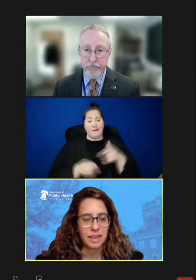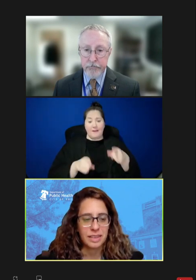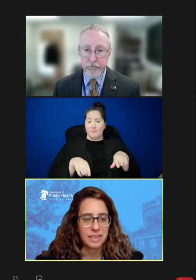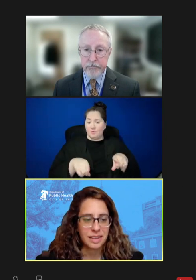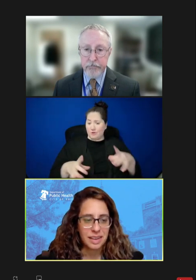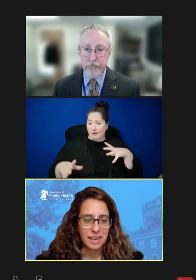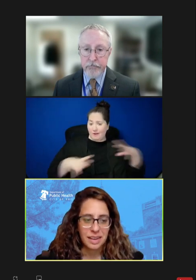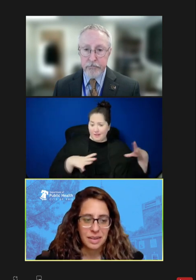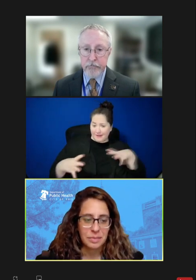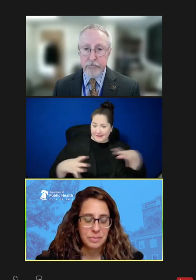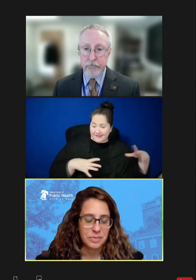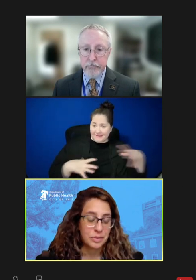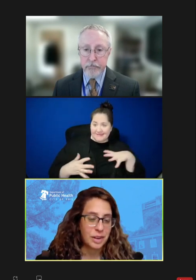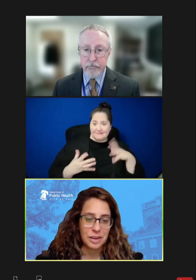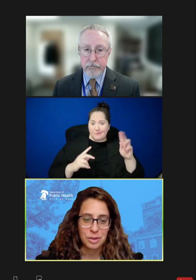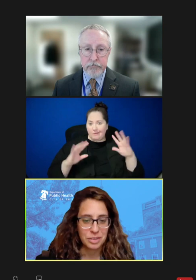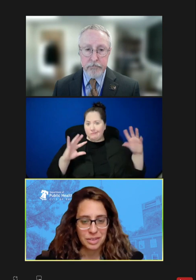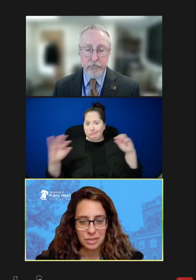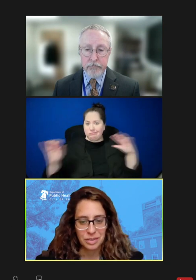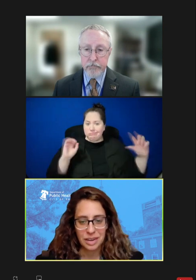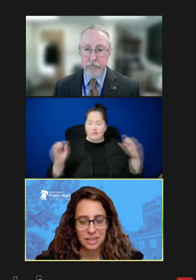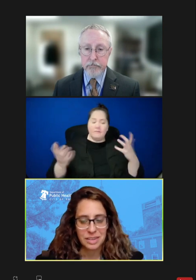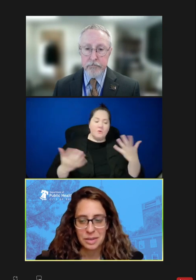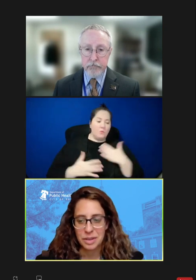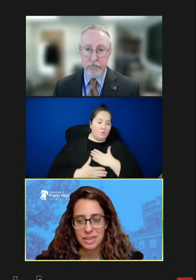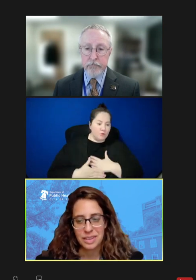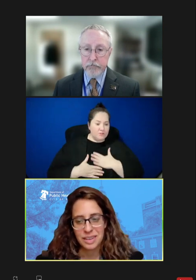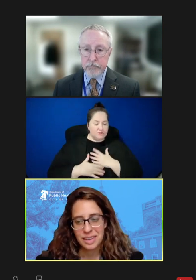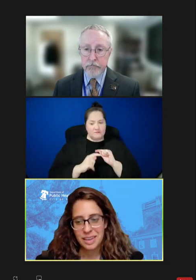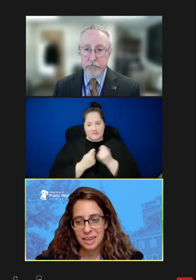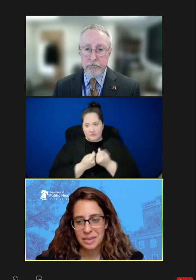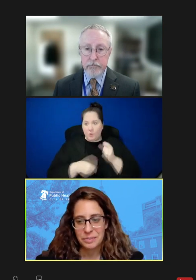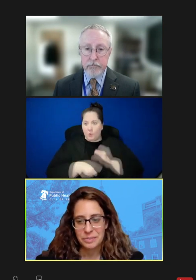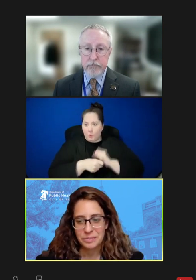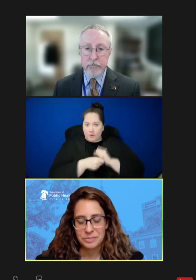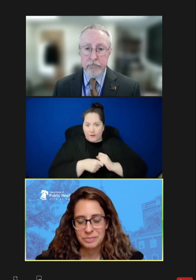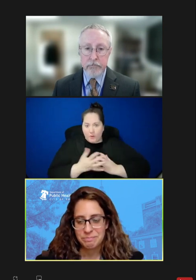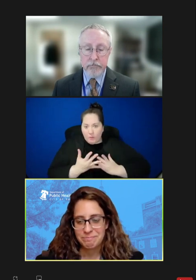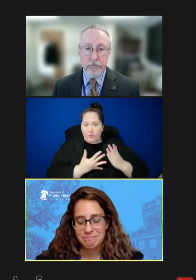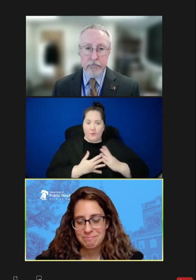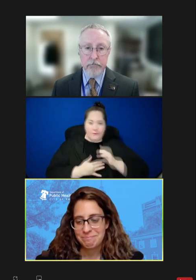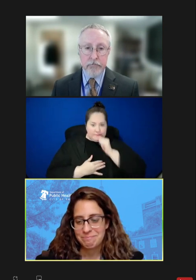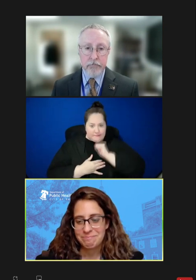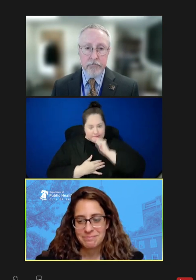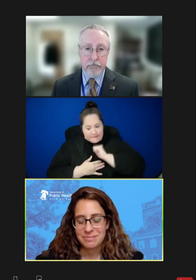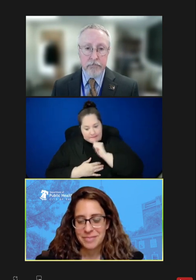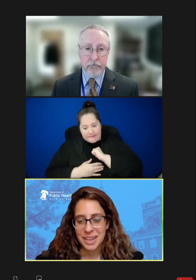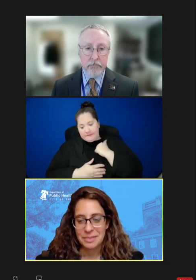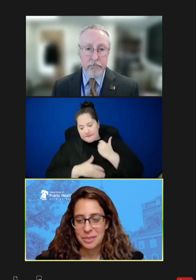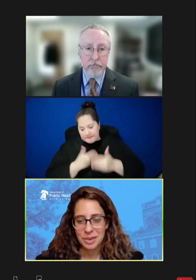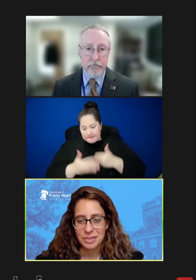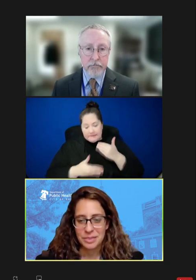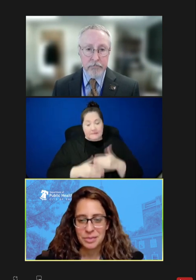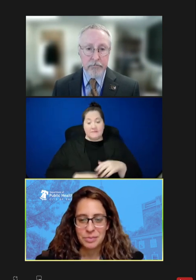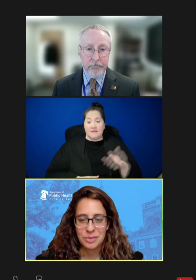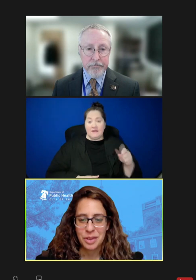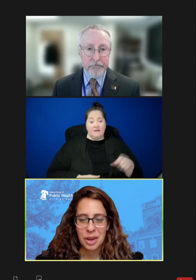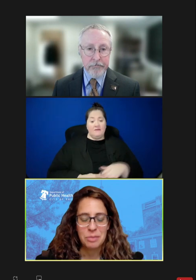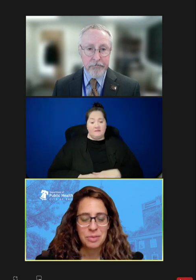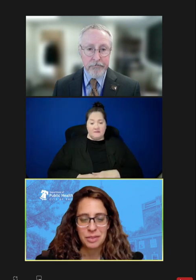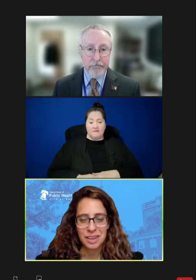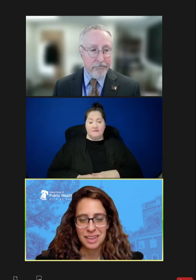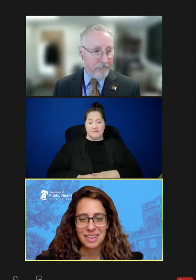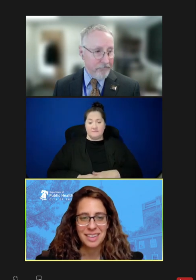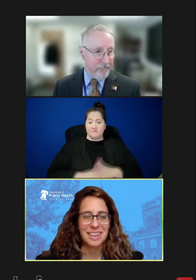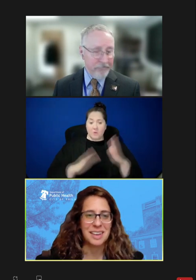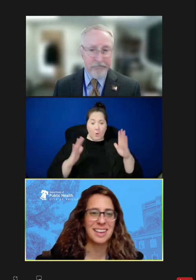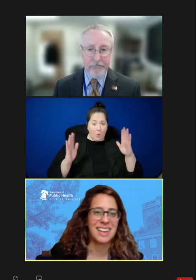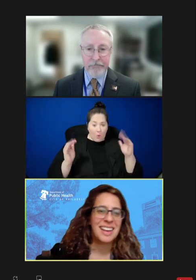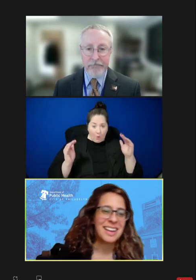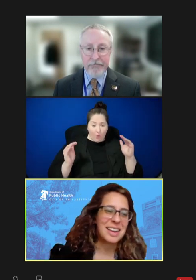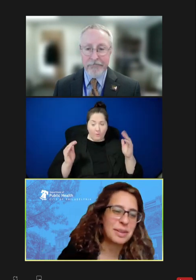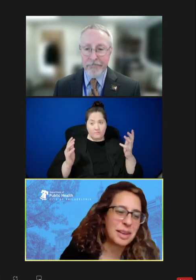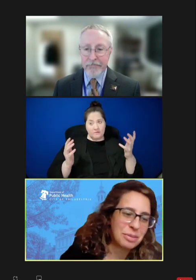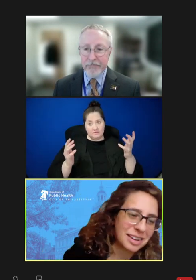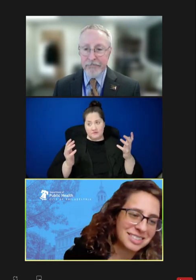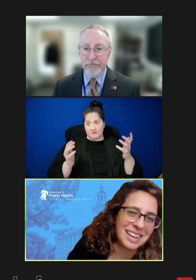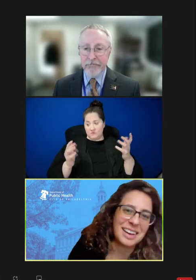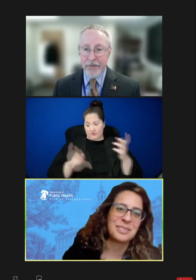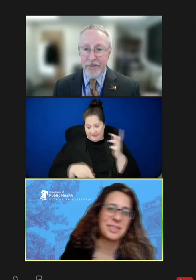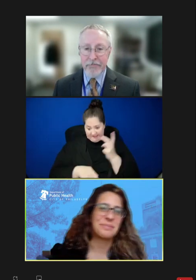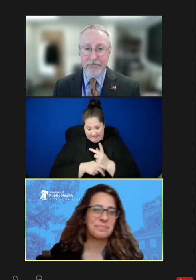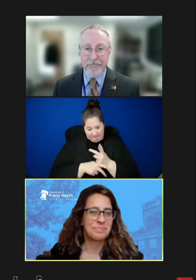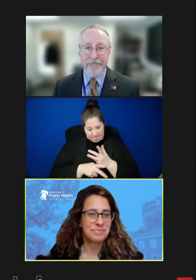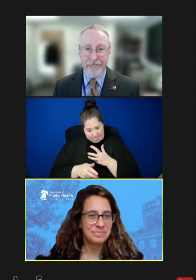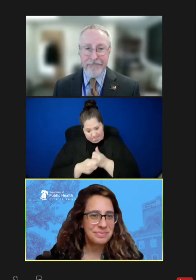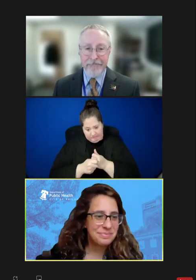and very appreciative of our team. And yeah. I hope that we can keep it up with our staff.